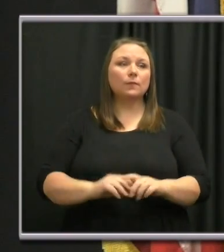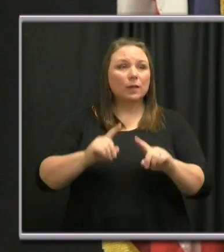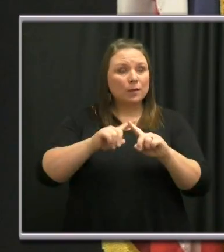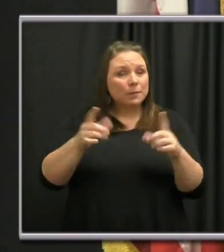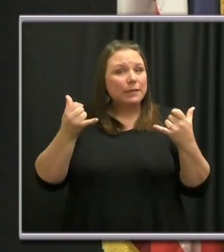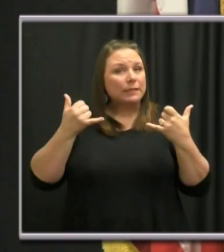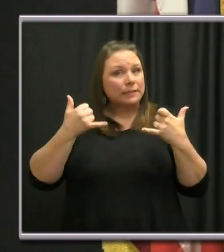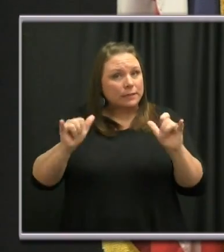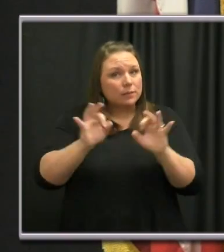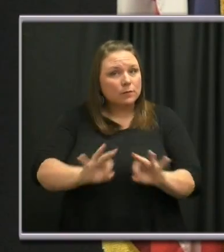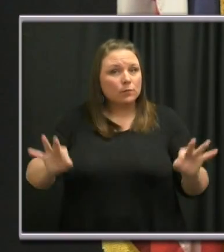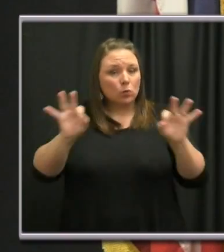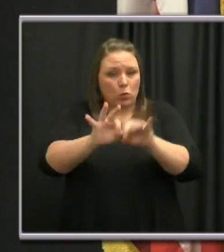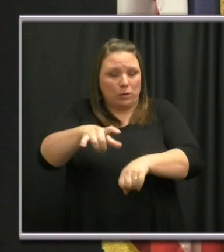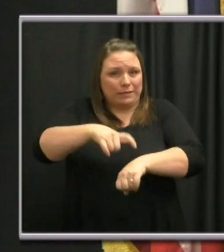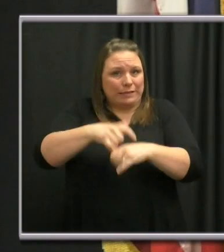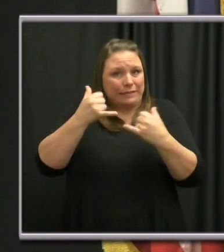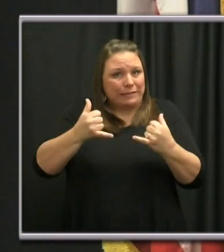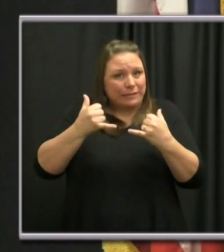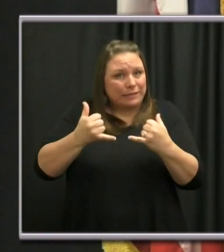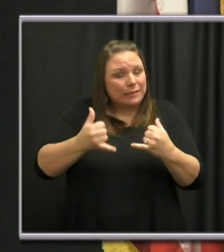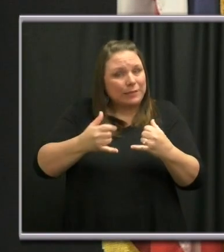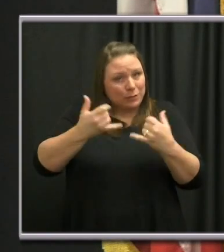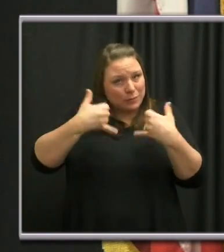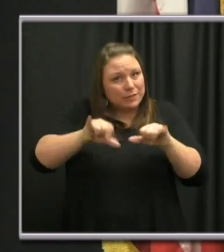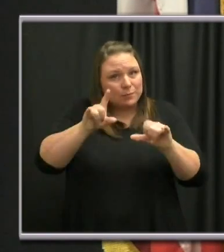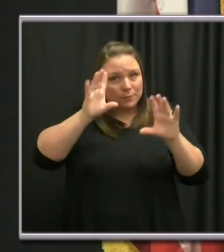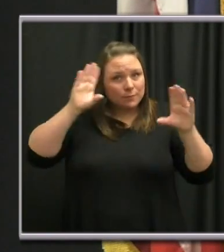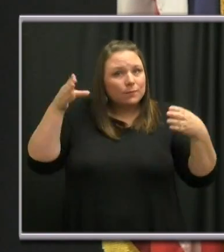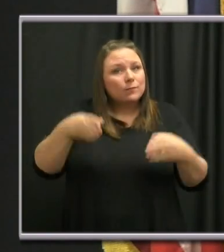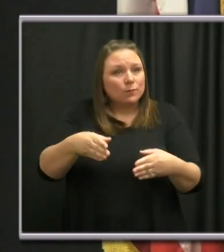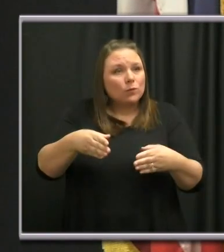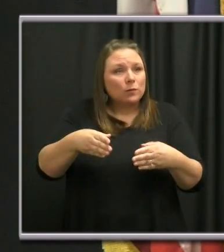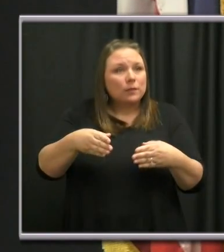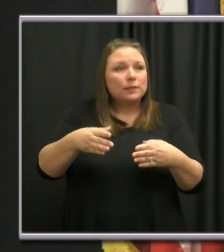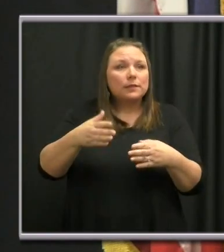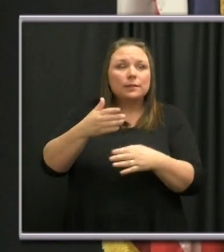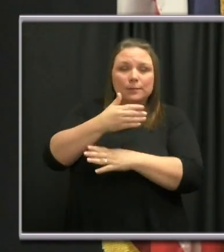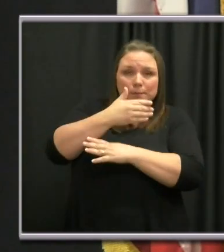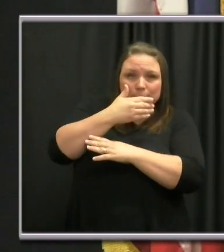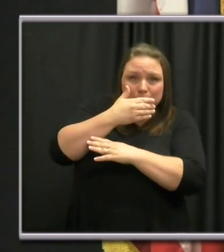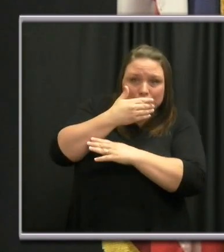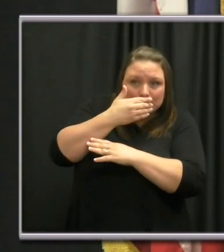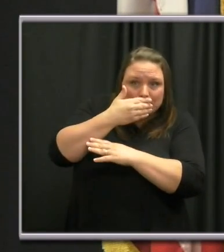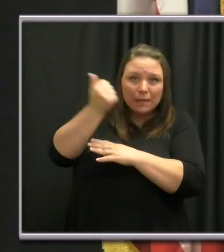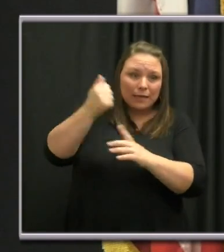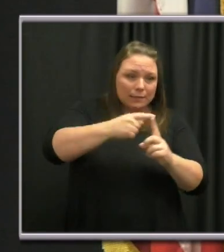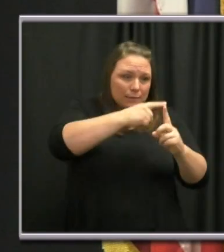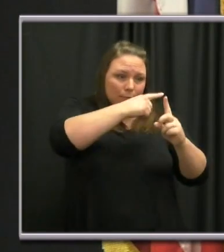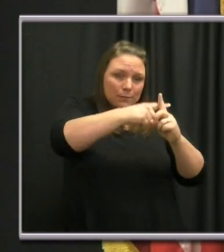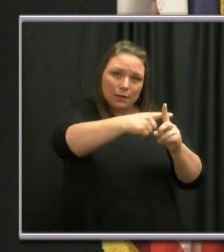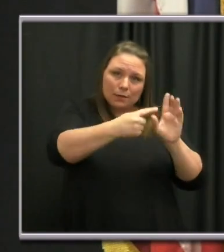DISEASE HERE NATIONAL. BUT WE ARE STILL AT A CRITICAL TIME IN